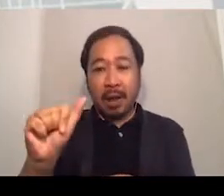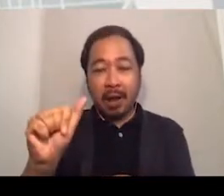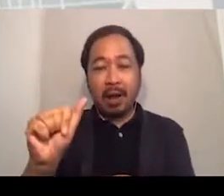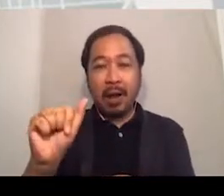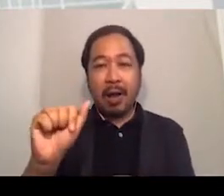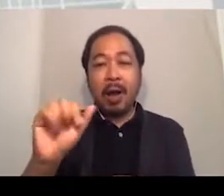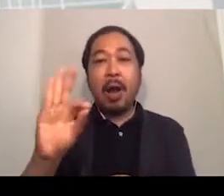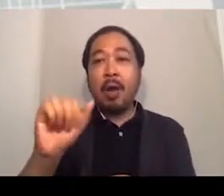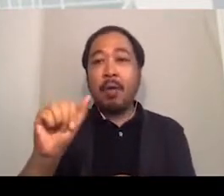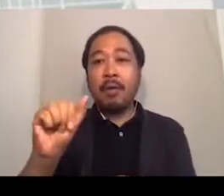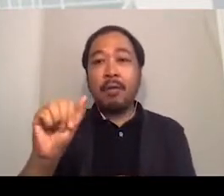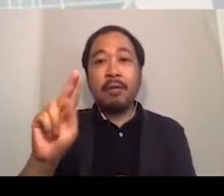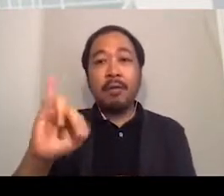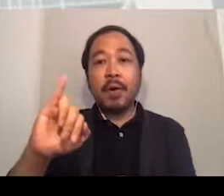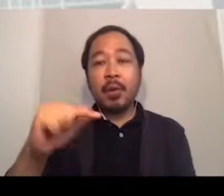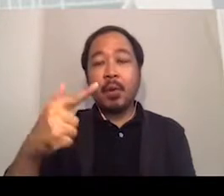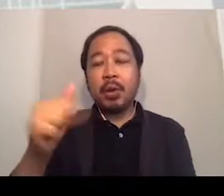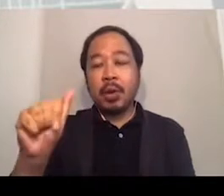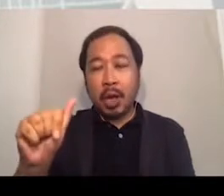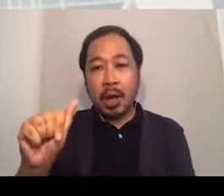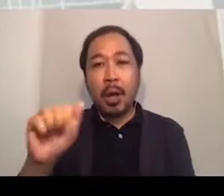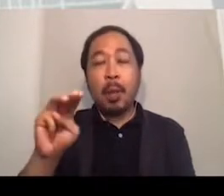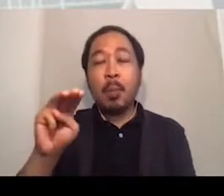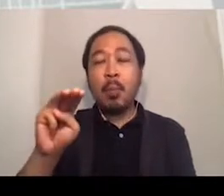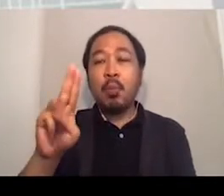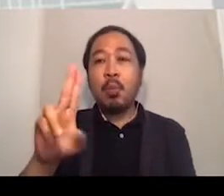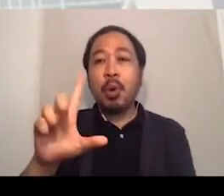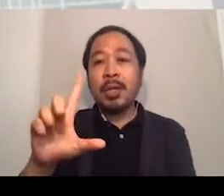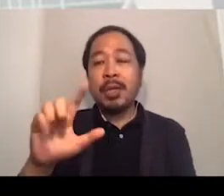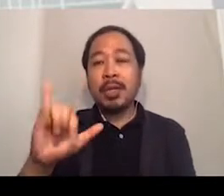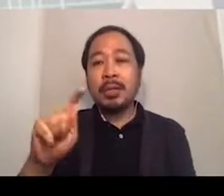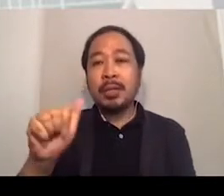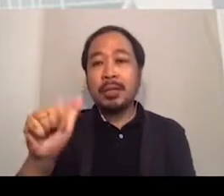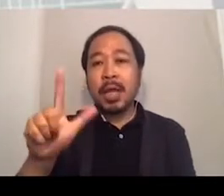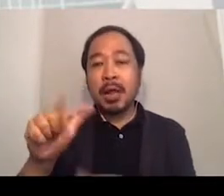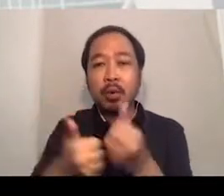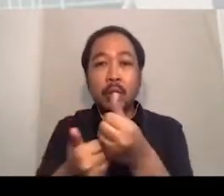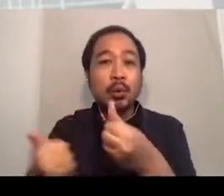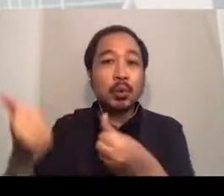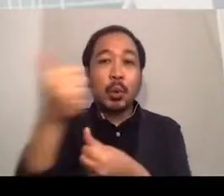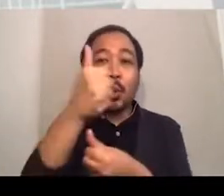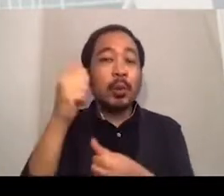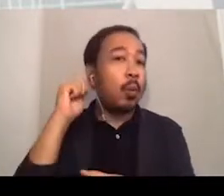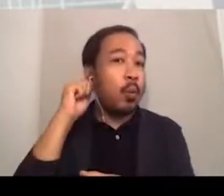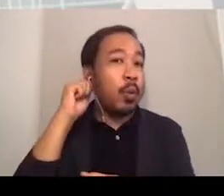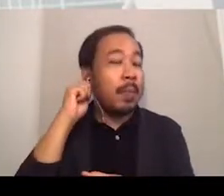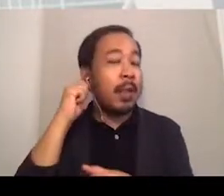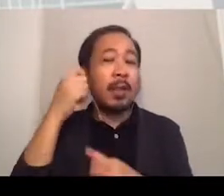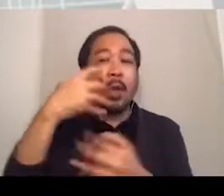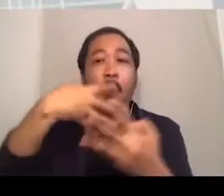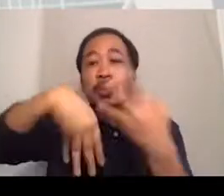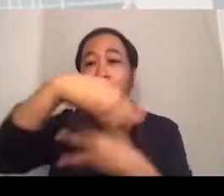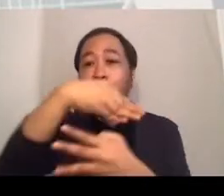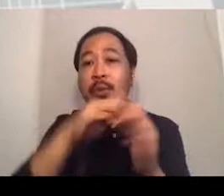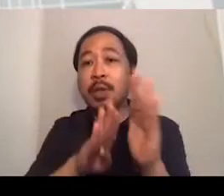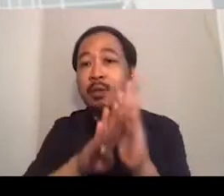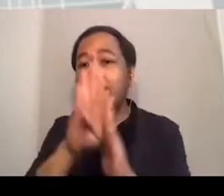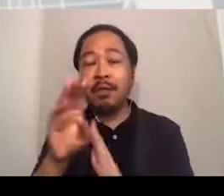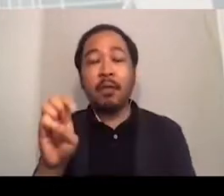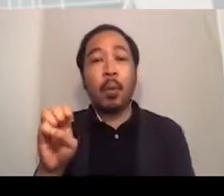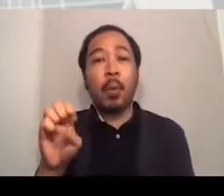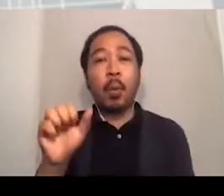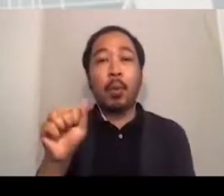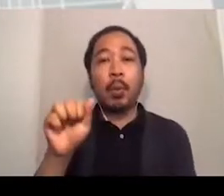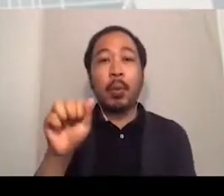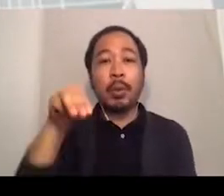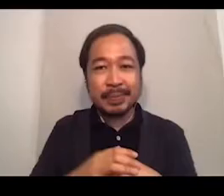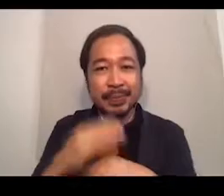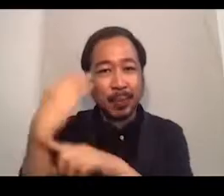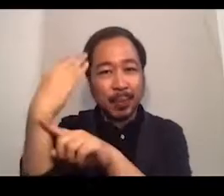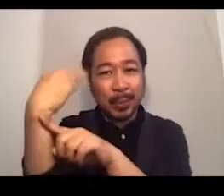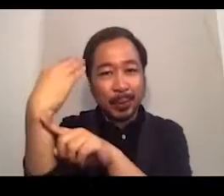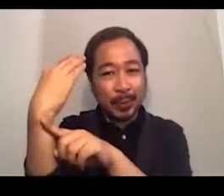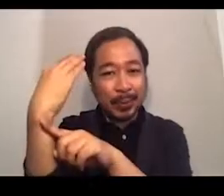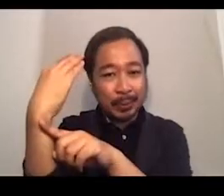So we really look forward to hearing the perspective and the voice of the Pacific, over to you.